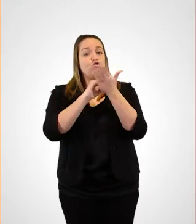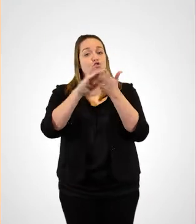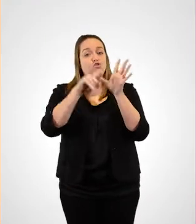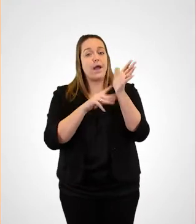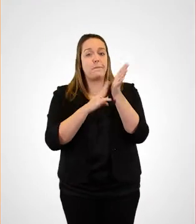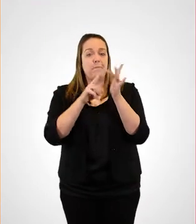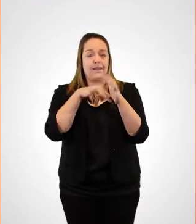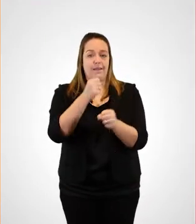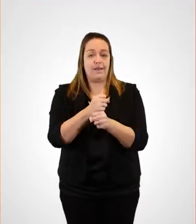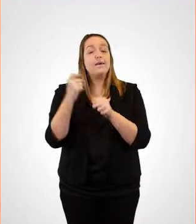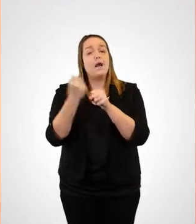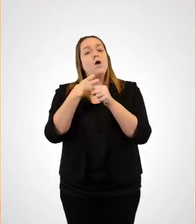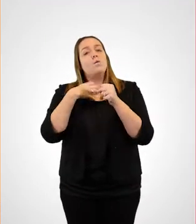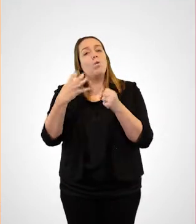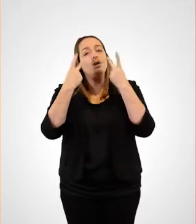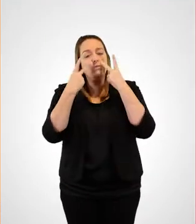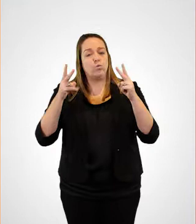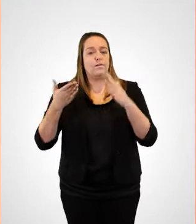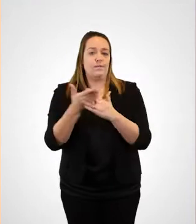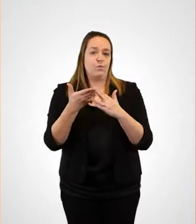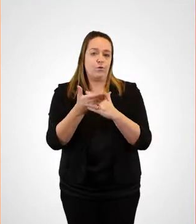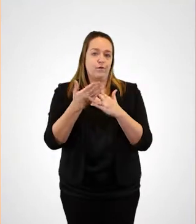It makes rhyming visually accessible to deaf children.